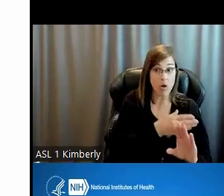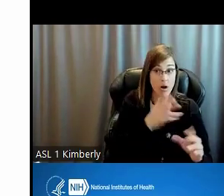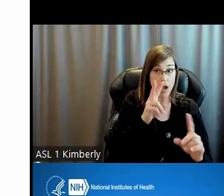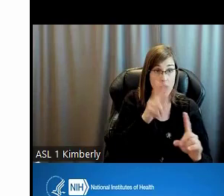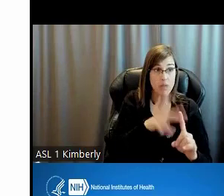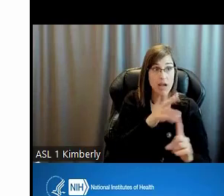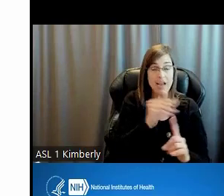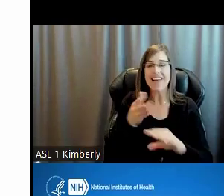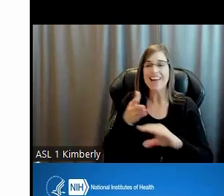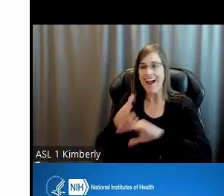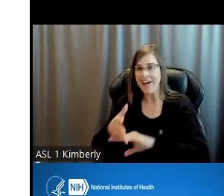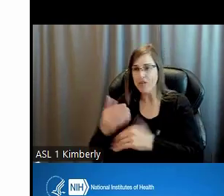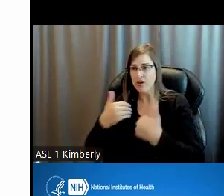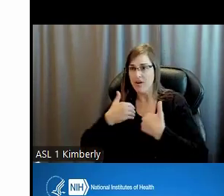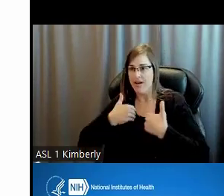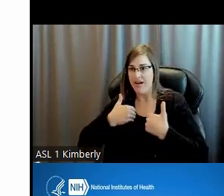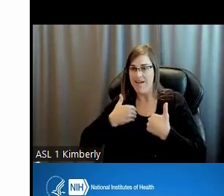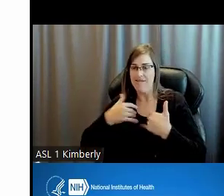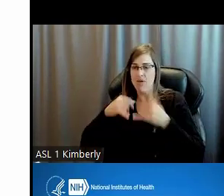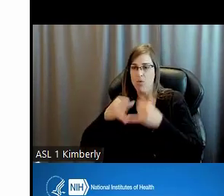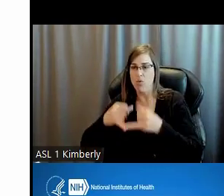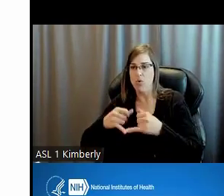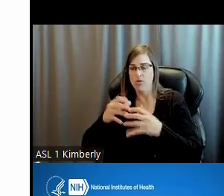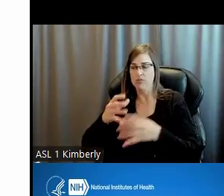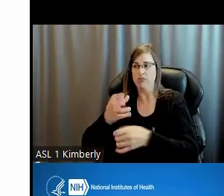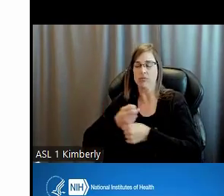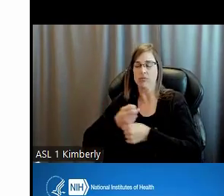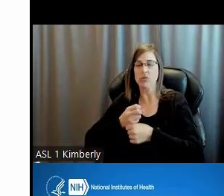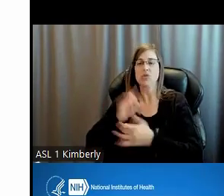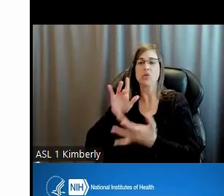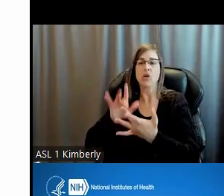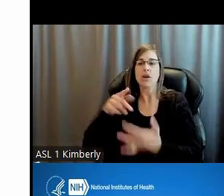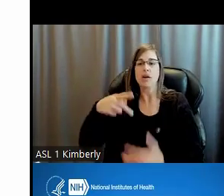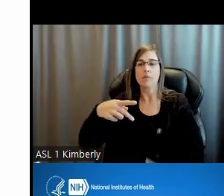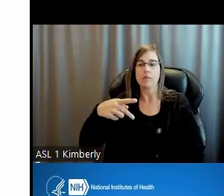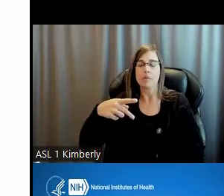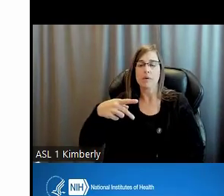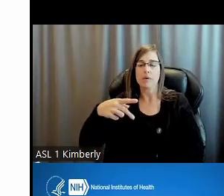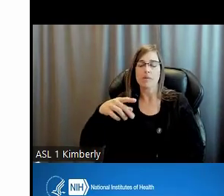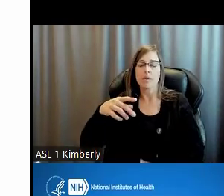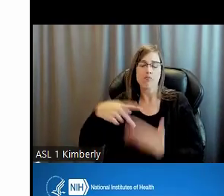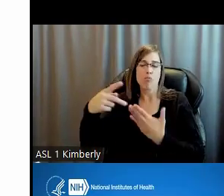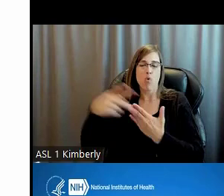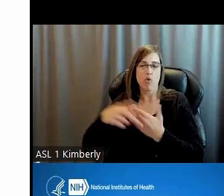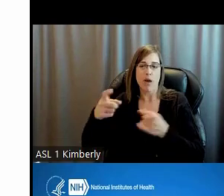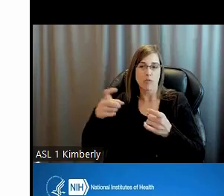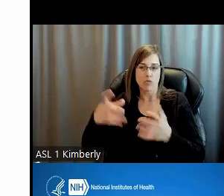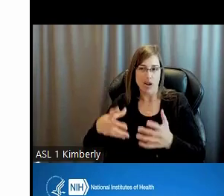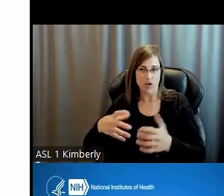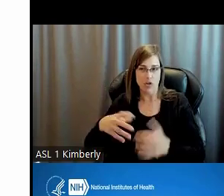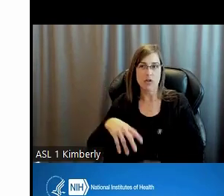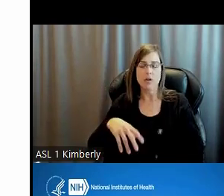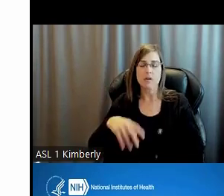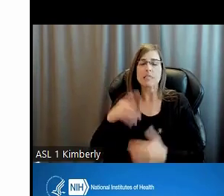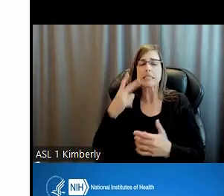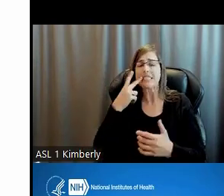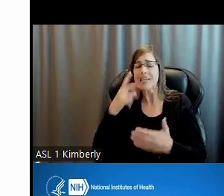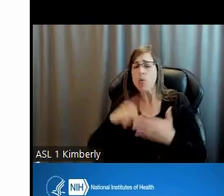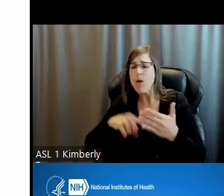to reach out to your program director and discuss, what policies are available? What flexibilities are available?